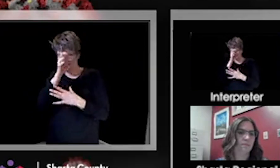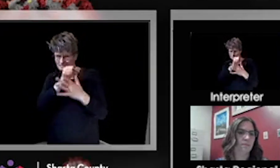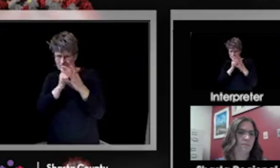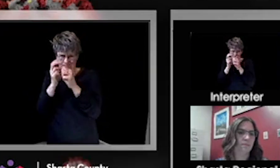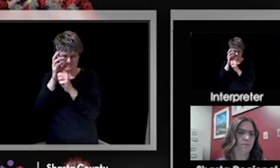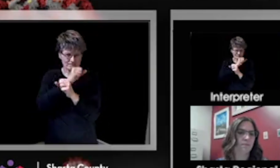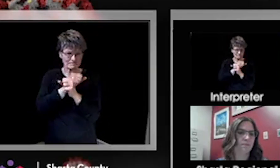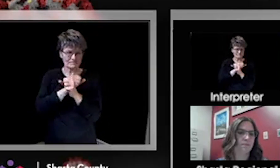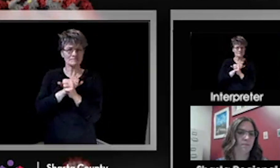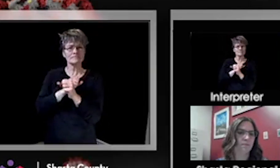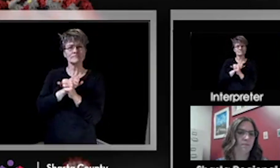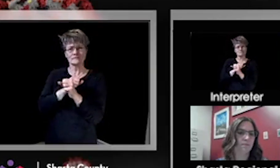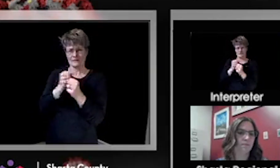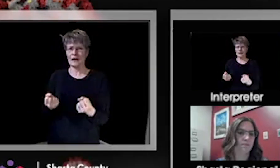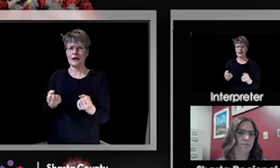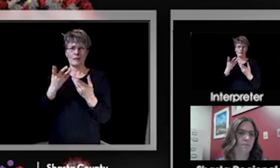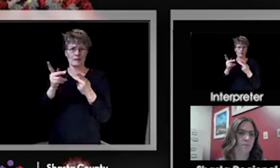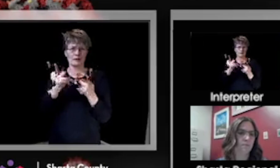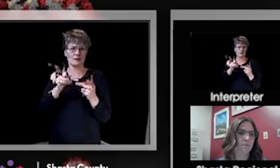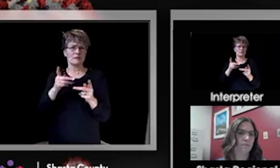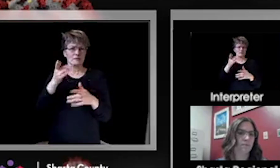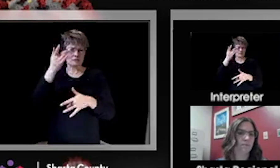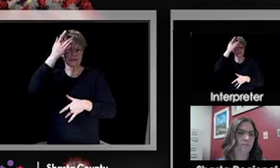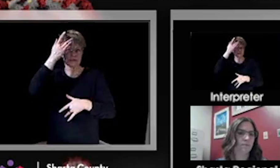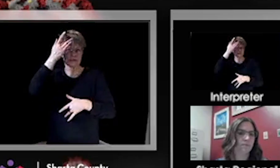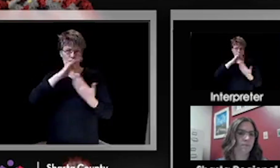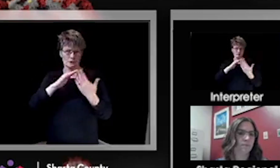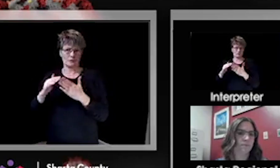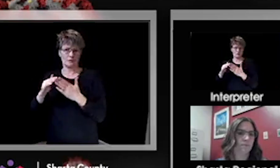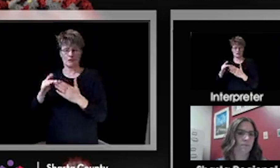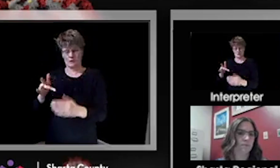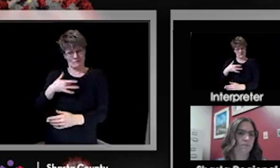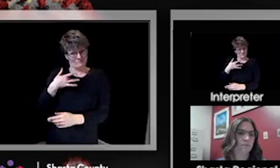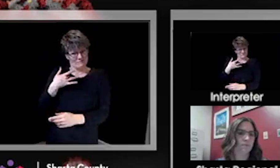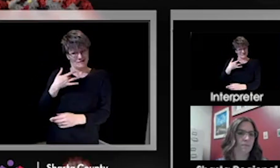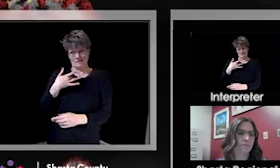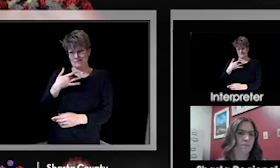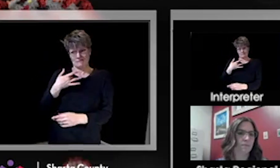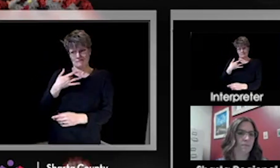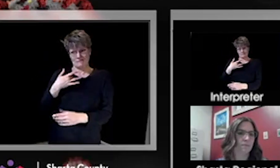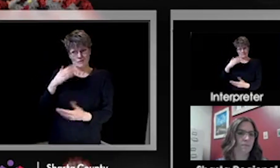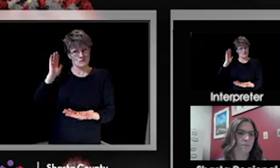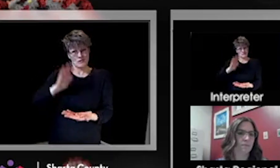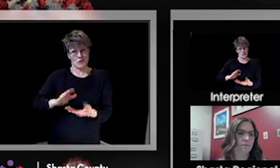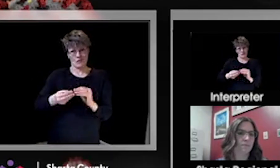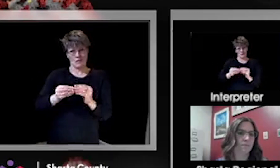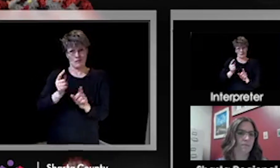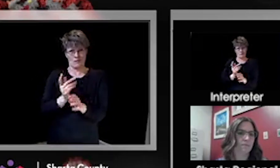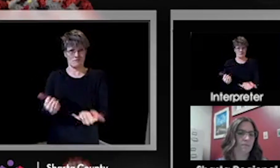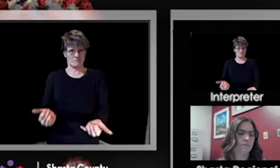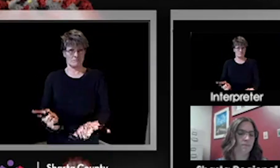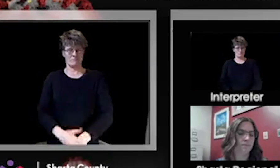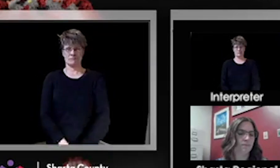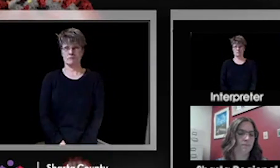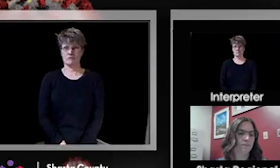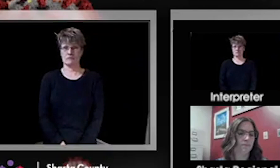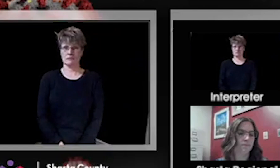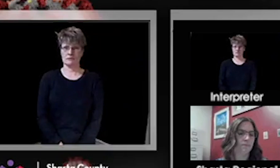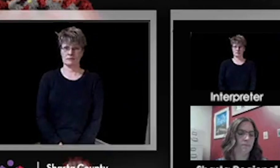that we monitor. We think it’s very low at this time.